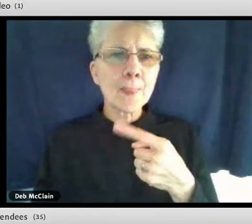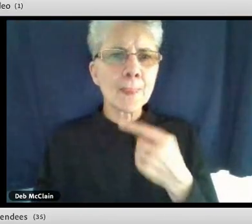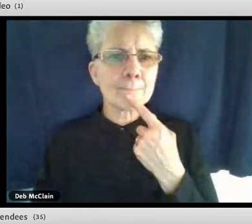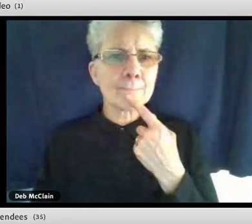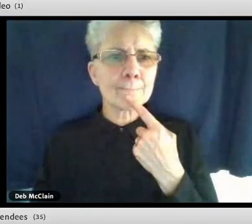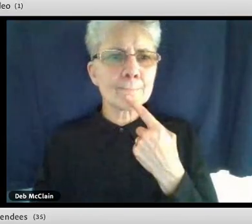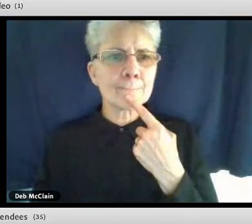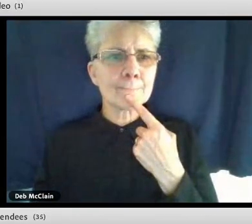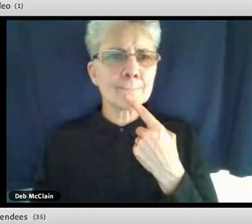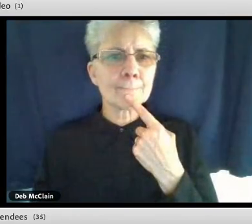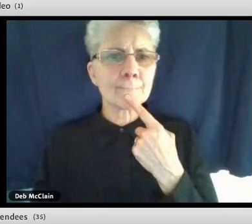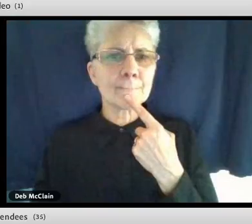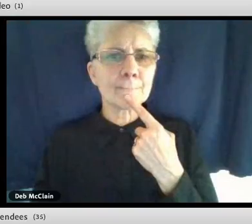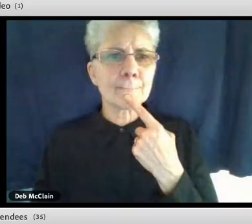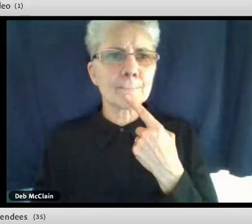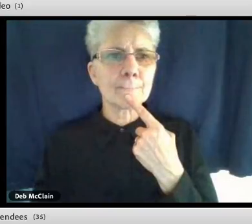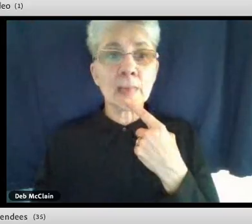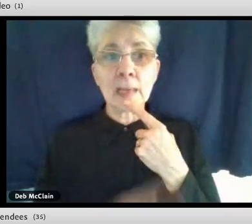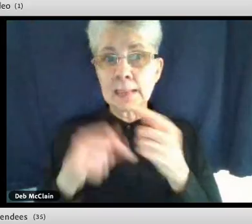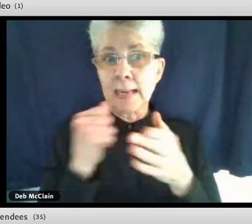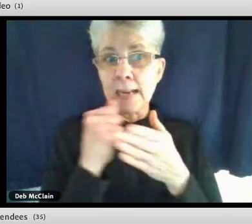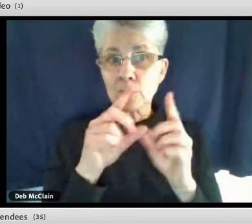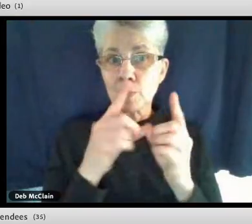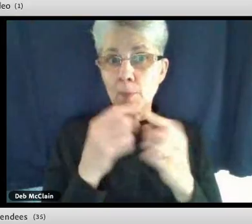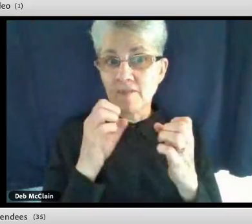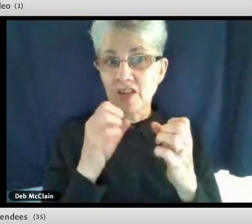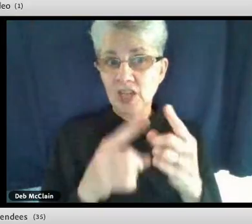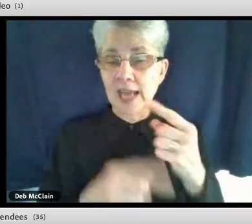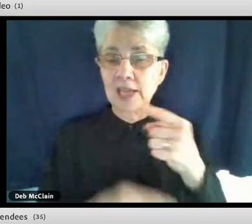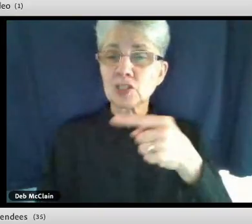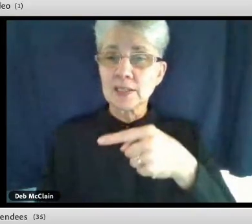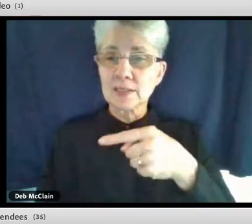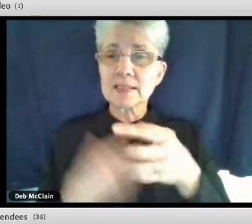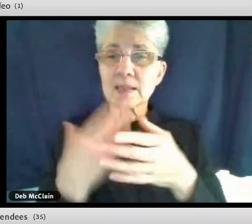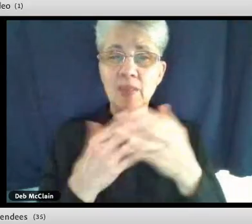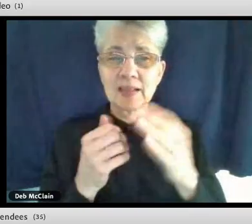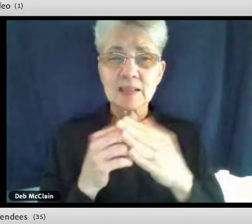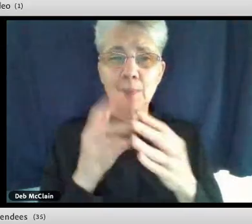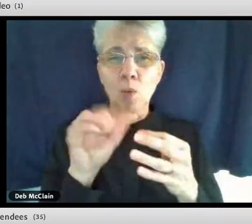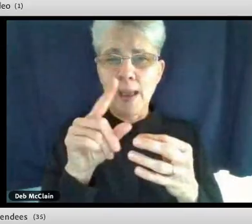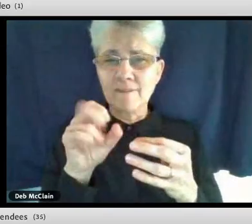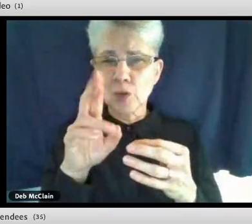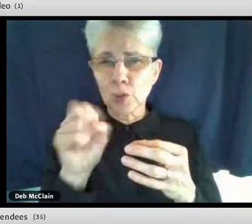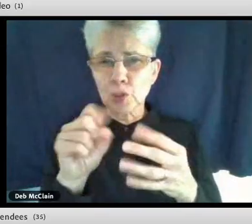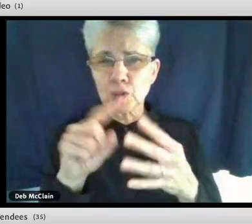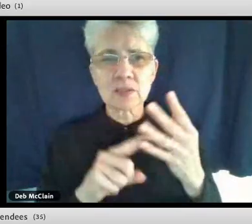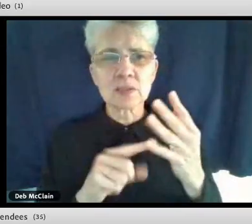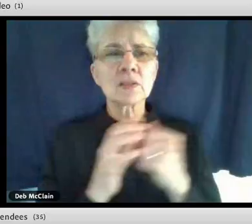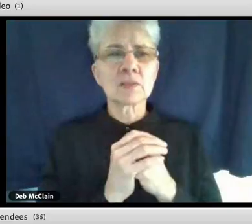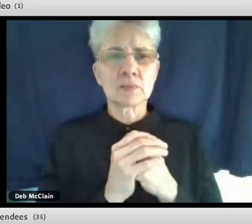If you need help from the Department of Education, some things about waivers,